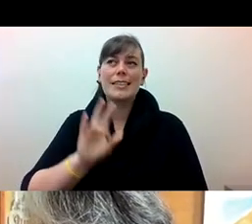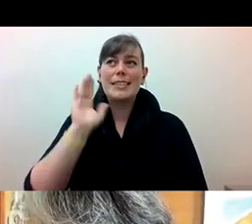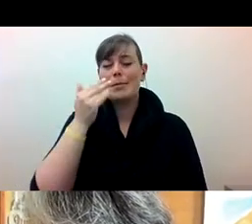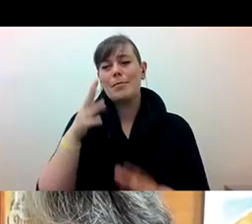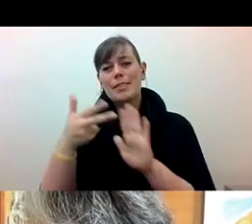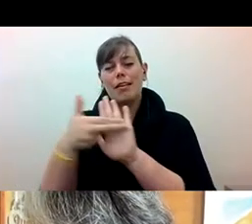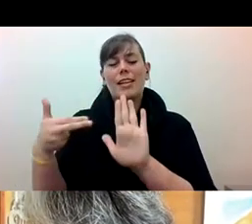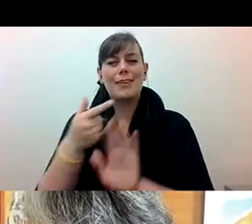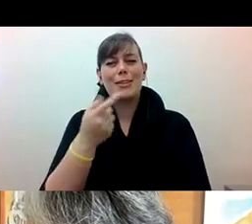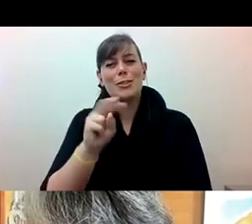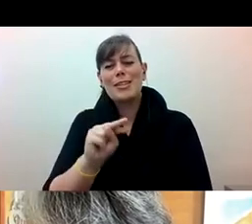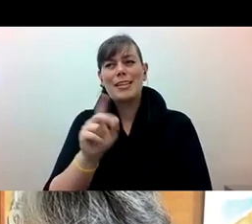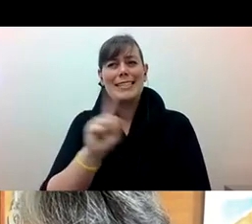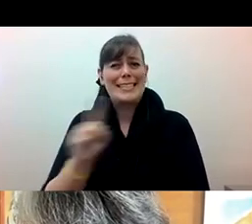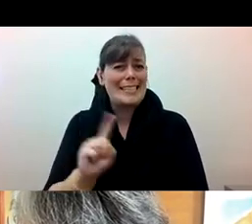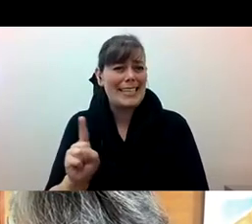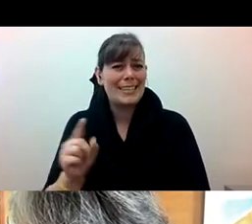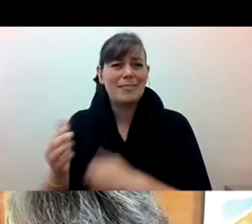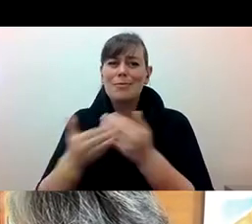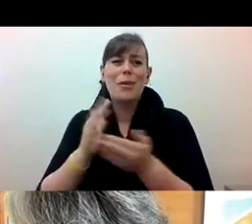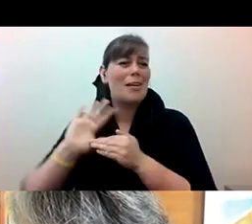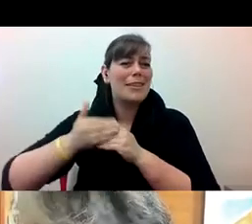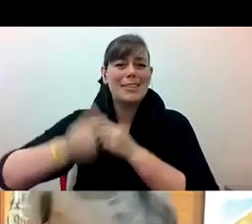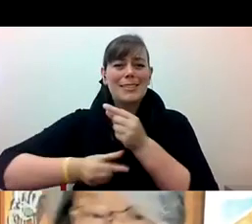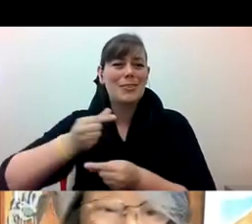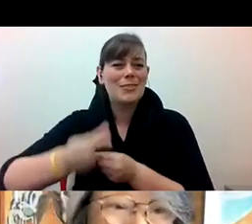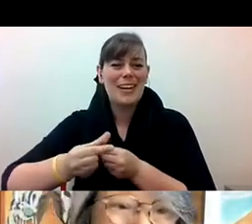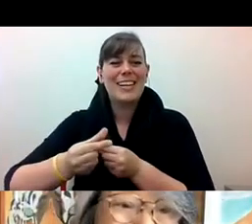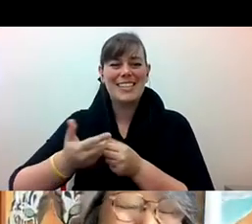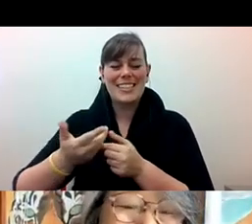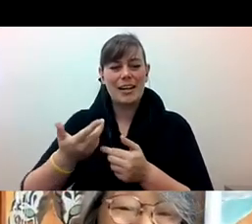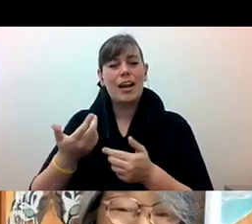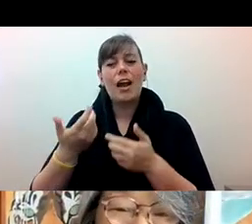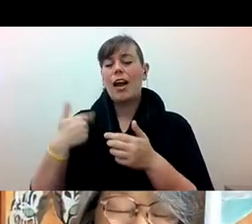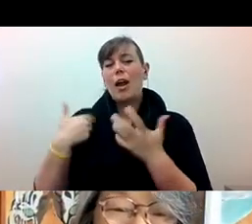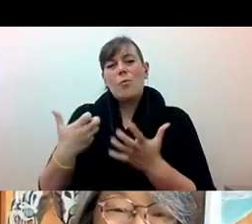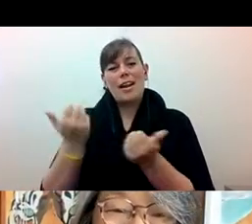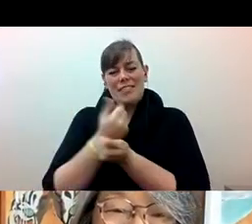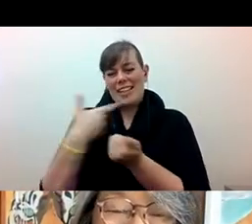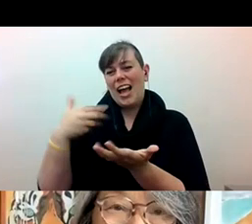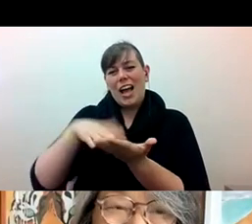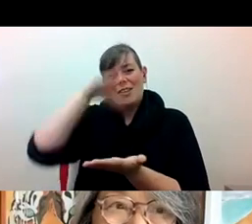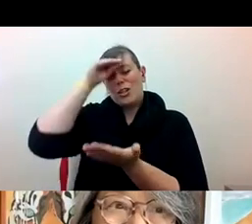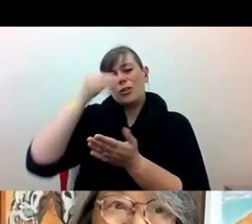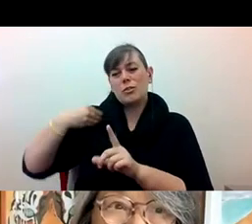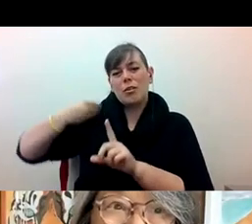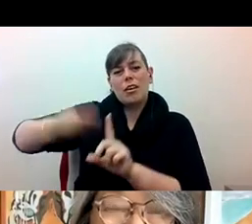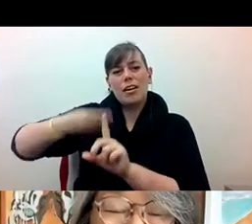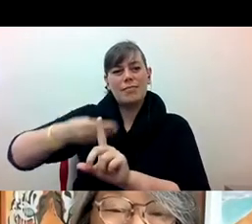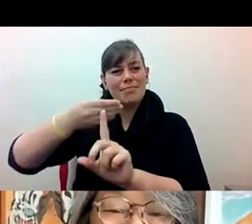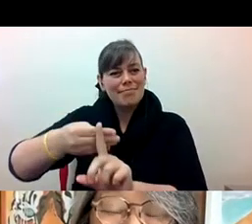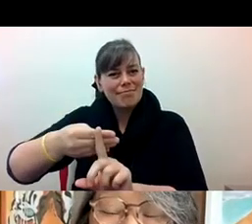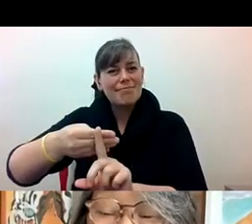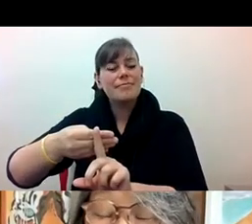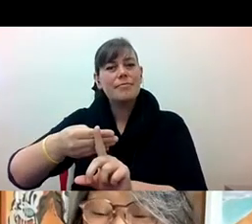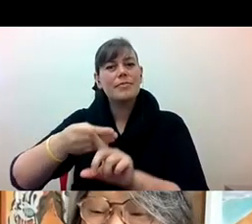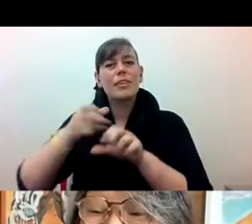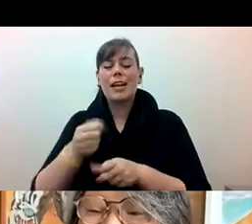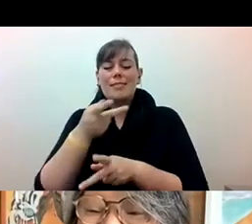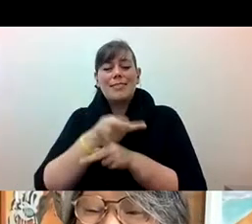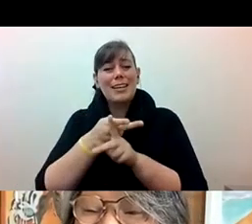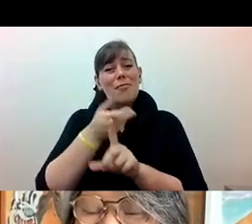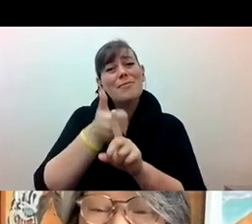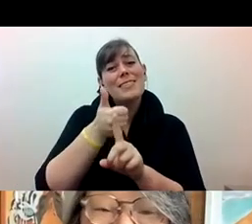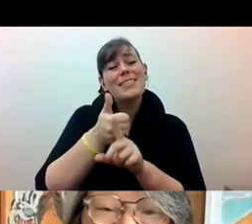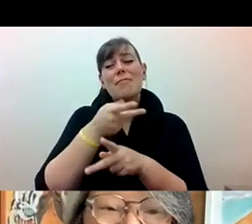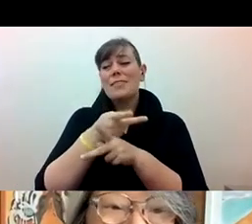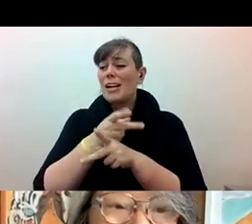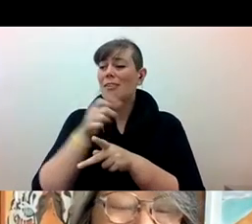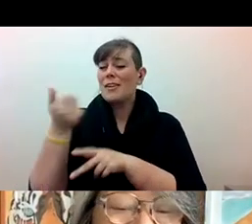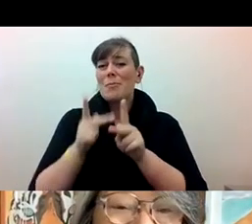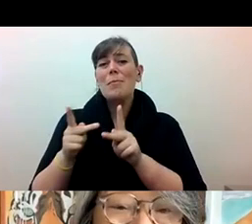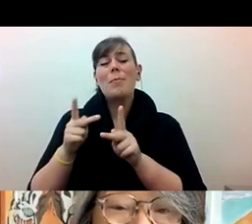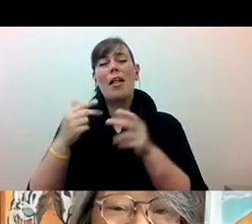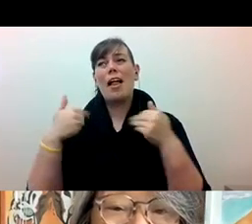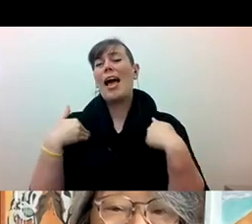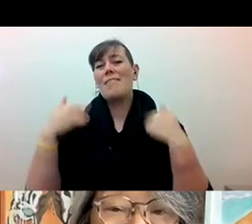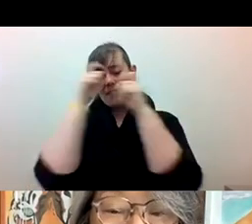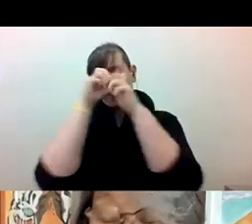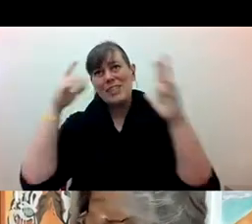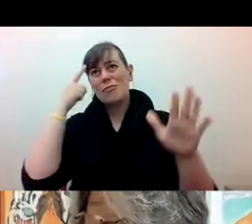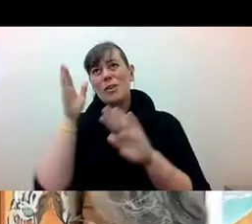Alex Tom he/him: or gen... gen Z... or whatever generation. It's like carry forward this lesson, right, if you can take care of yourself the people around you and have a long term vision that is really how you stay in this for the long run.